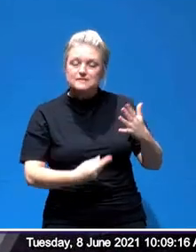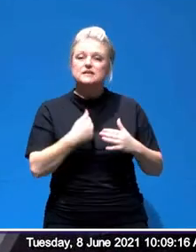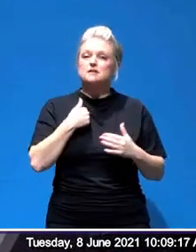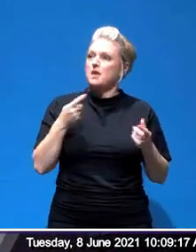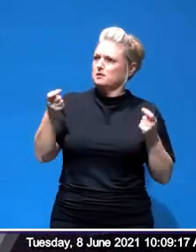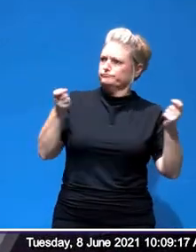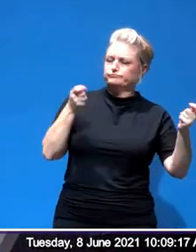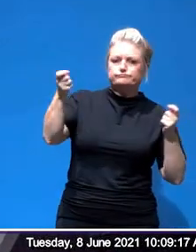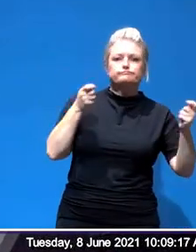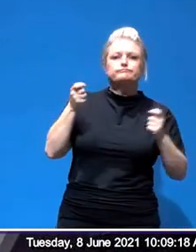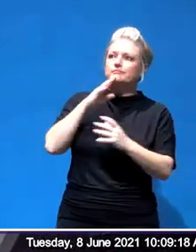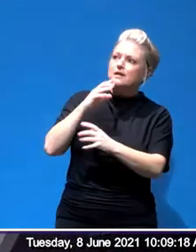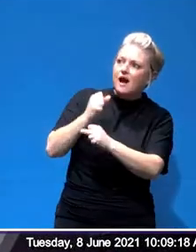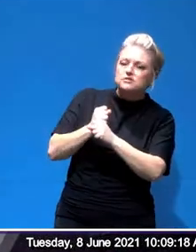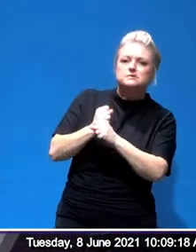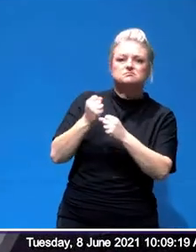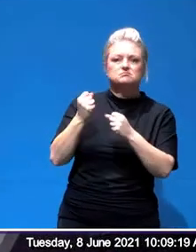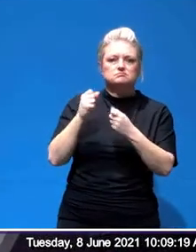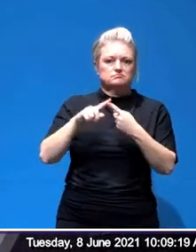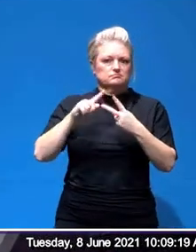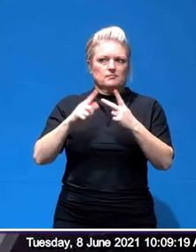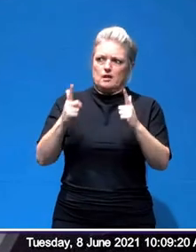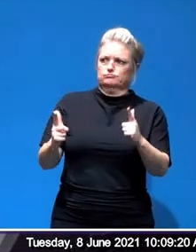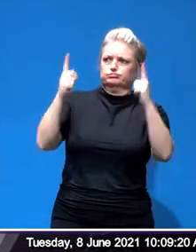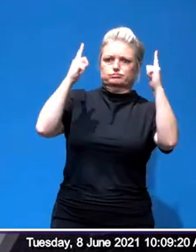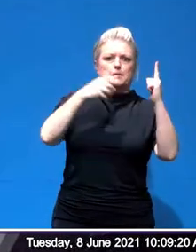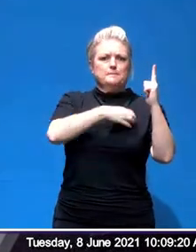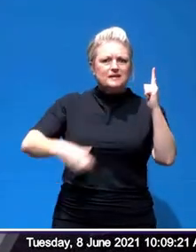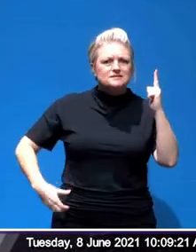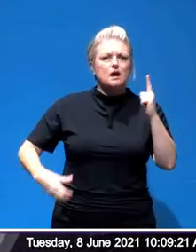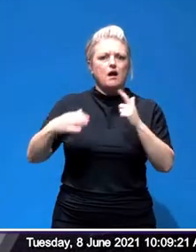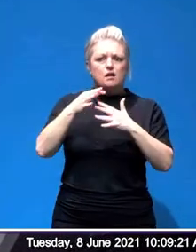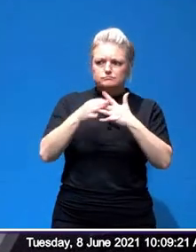bureaucrats and people within the South Australian Department of Human Services.